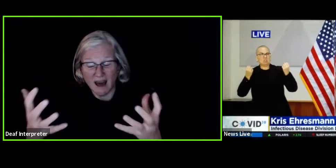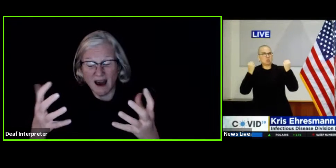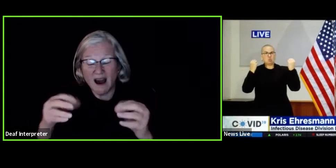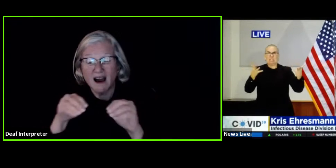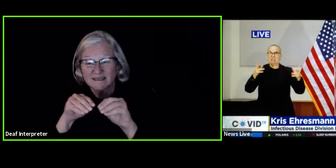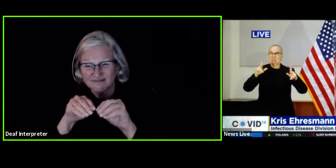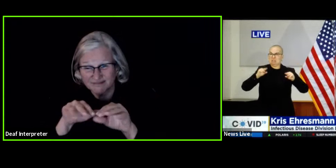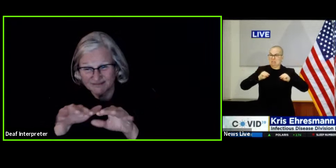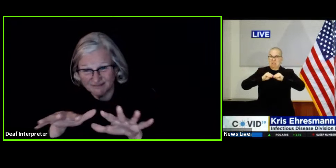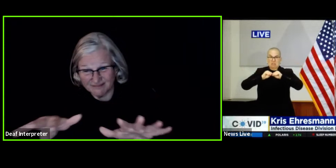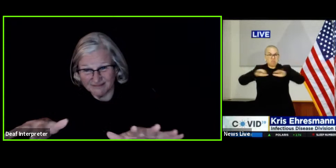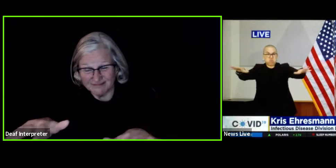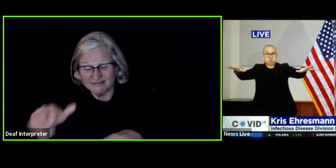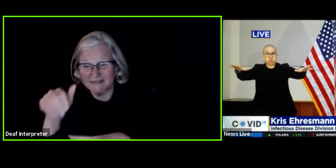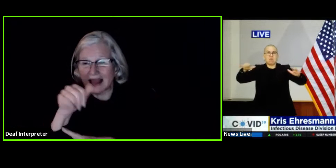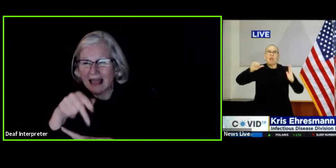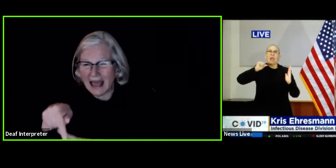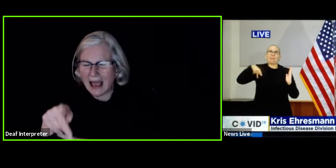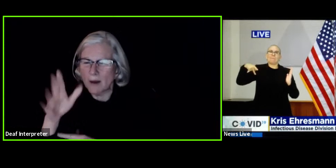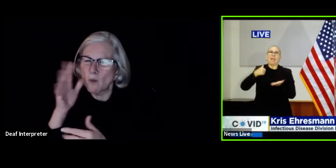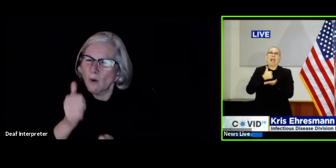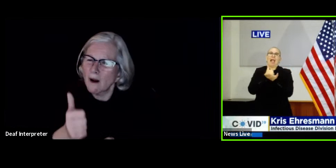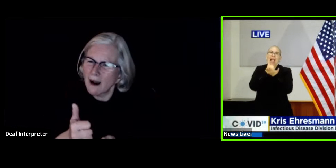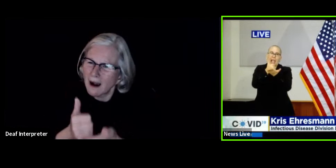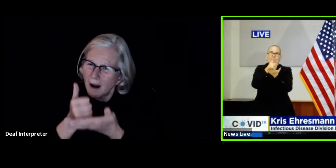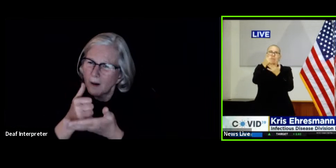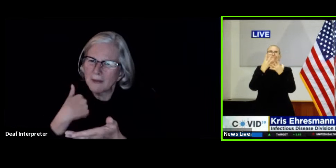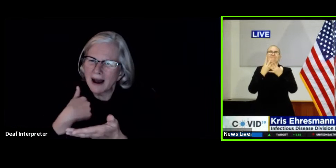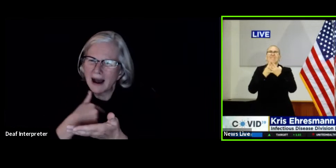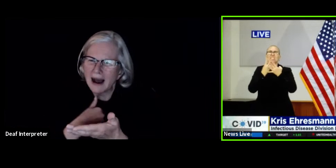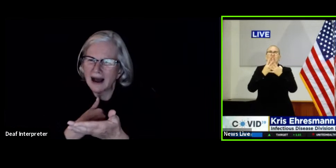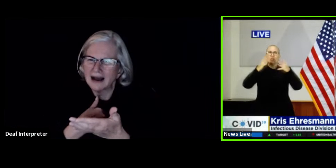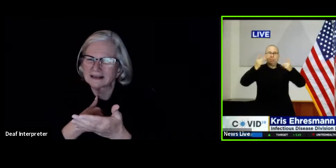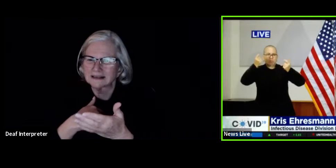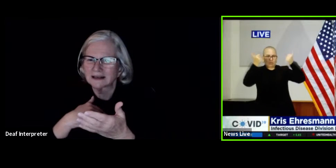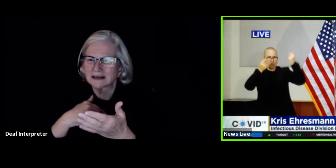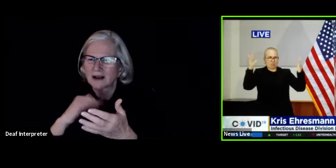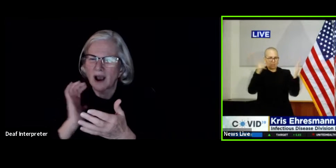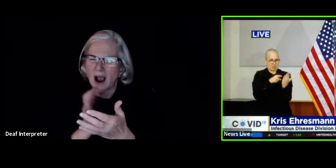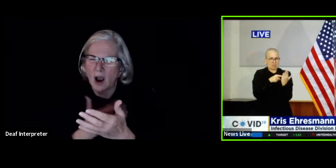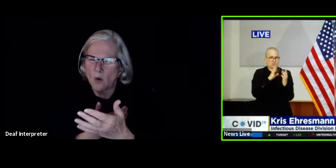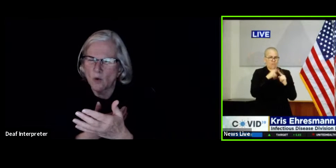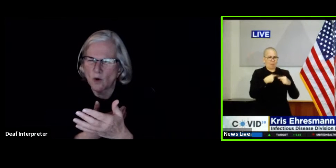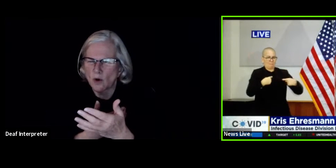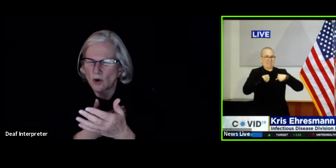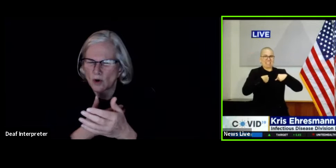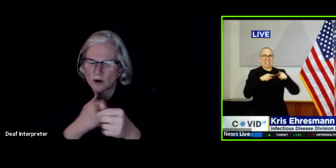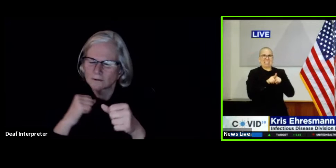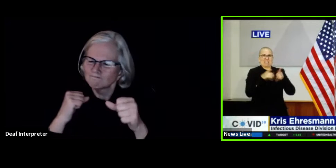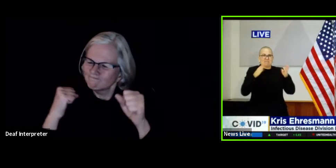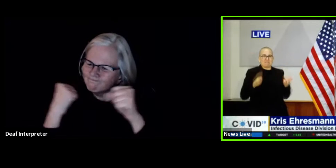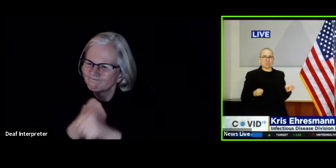TRANSMISSION. THIS APP WILL REALLY HELP US ENHANCE OUR OUTREACH EFFORTS IN TERMS OF OUR PUBLIC HEALTH RESPONSE.